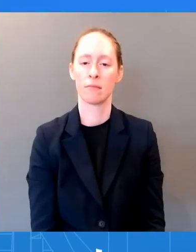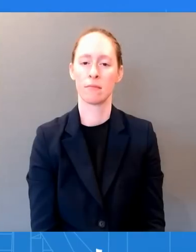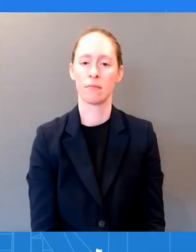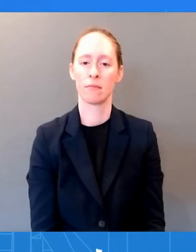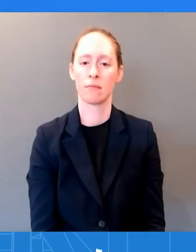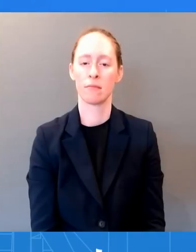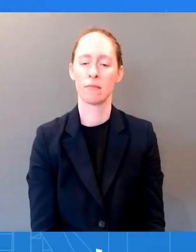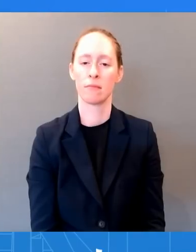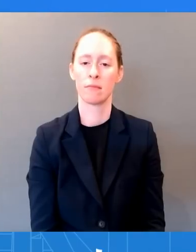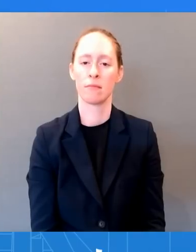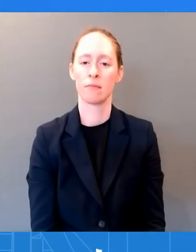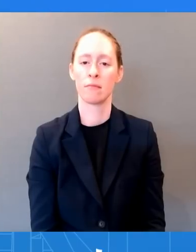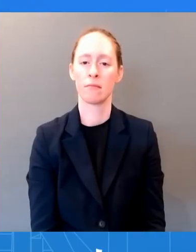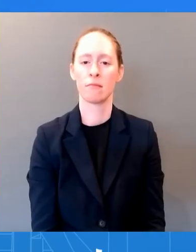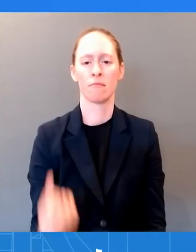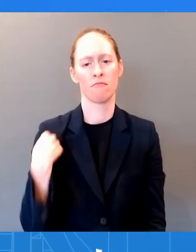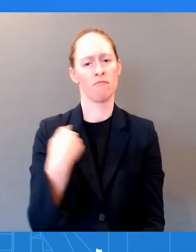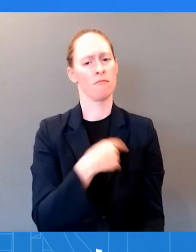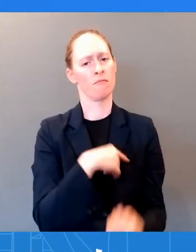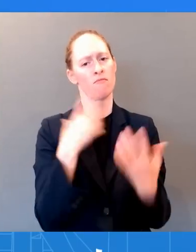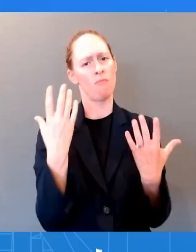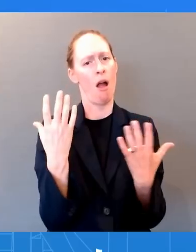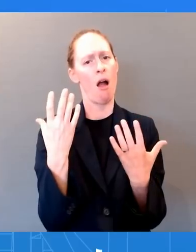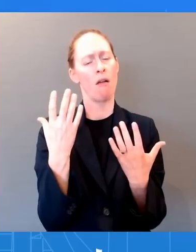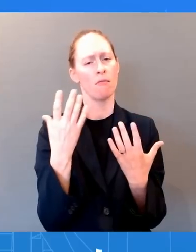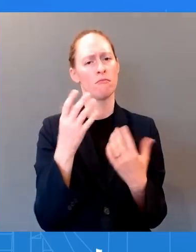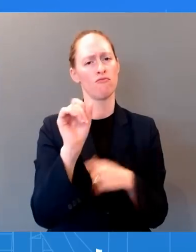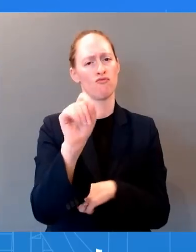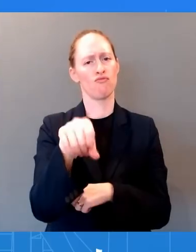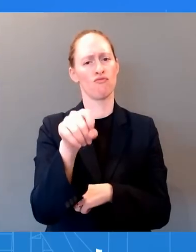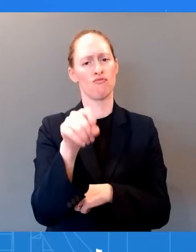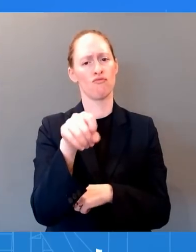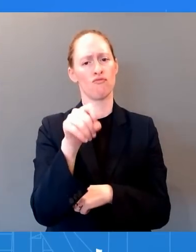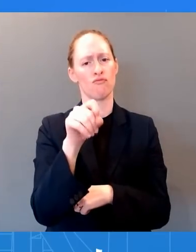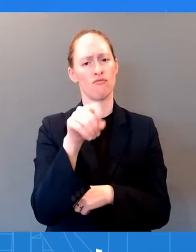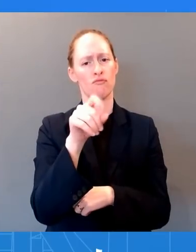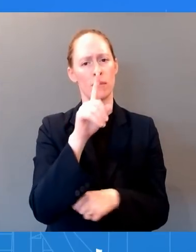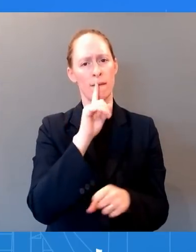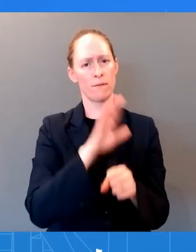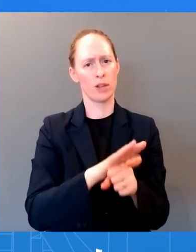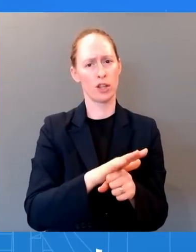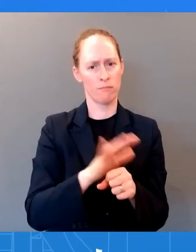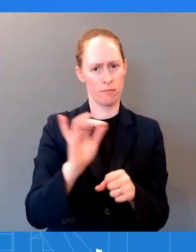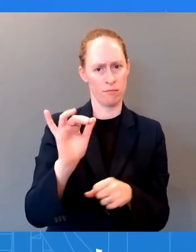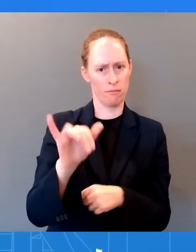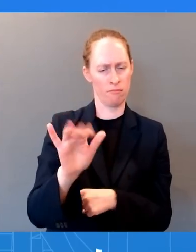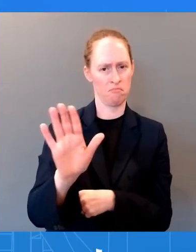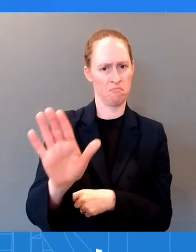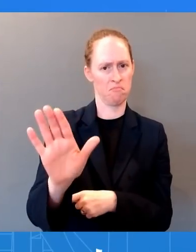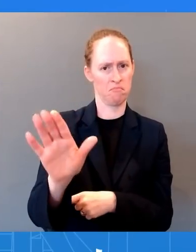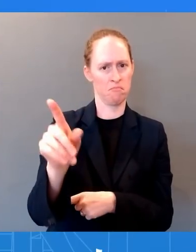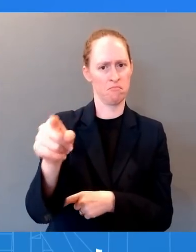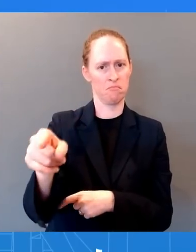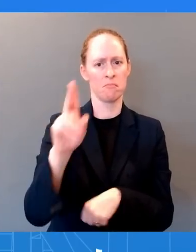which is normal, nothing unusual -- we deferred to the -- to the National Archives and the Department of Justice legal office.